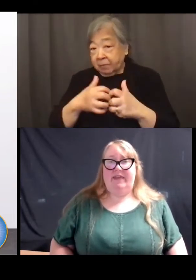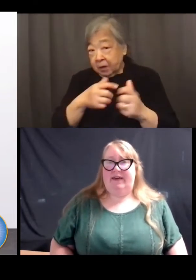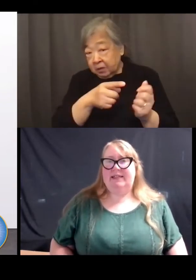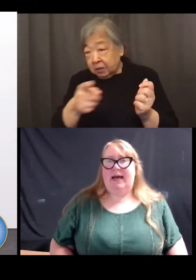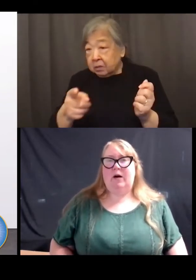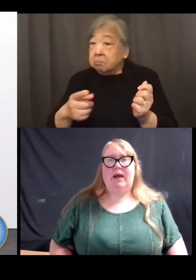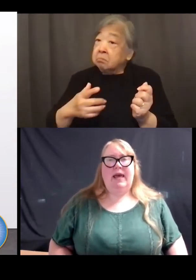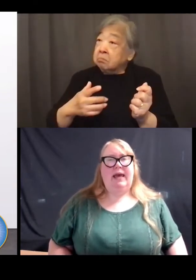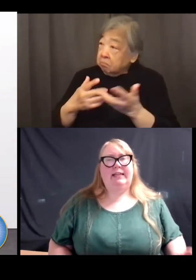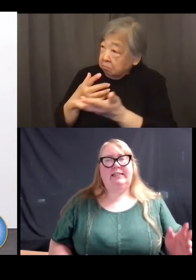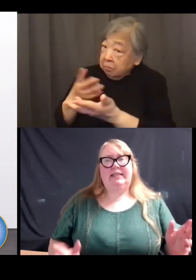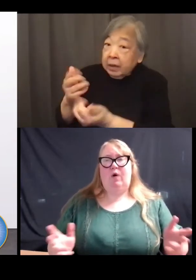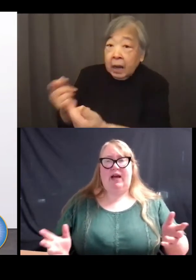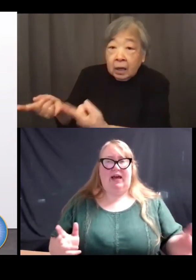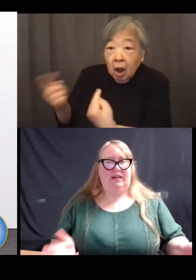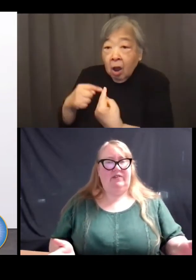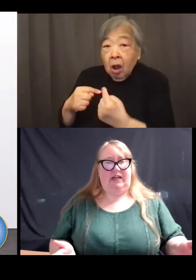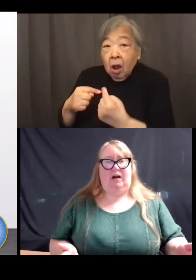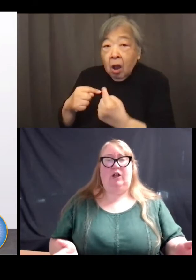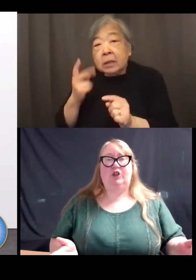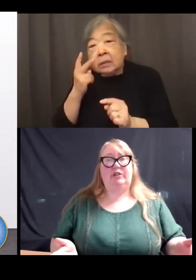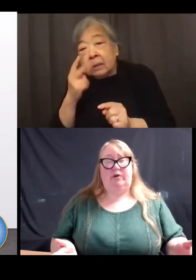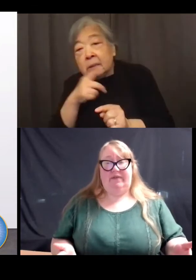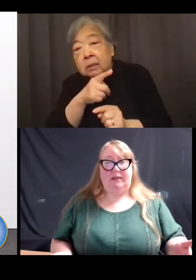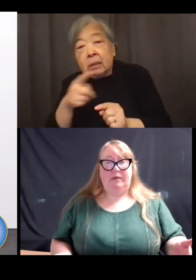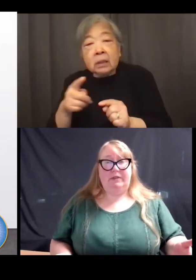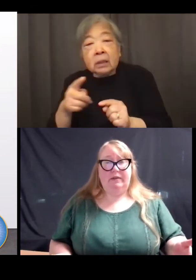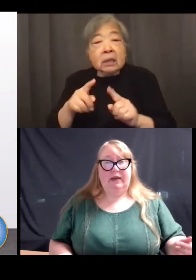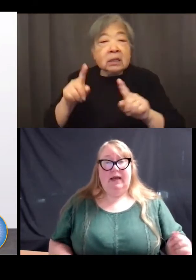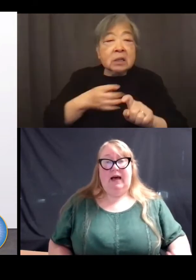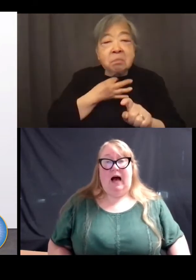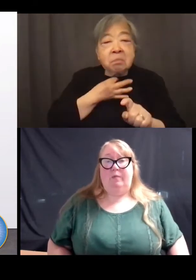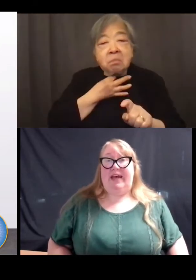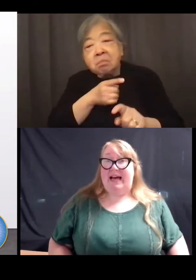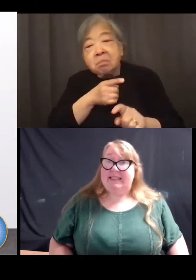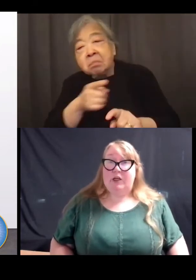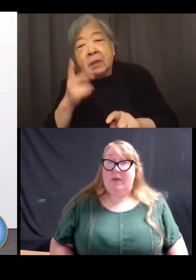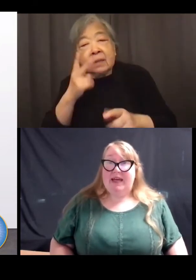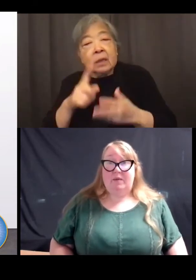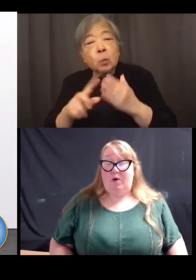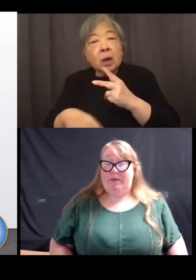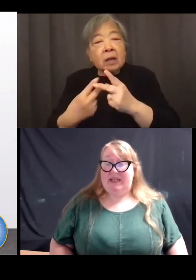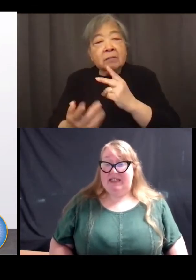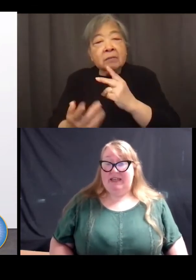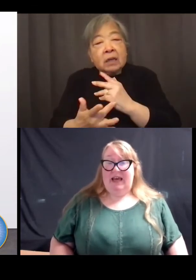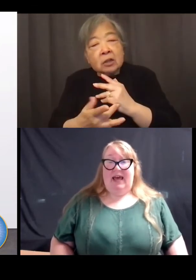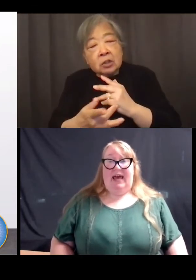things out and see what kind of technologies are available We ask that you make an appointment